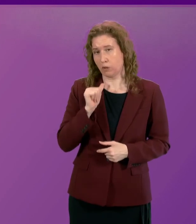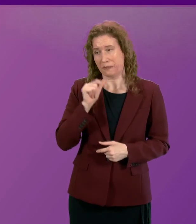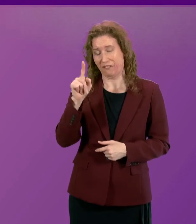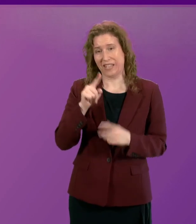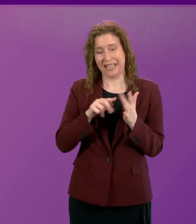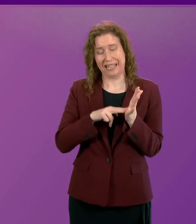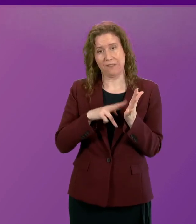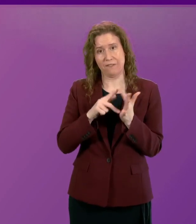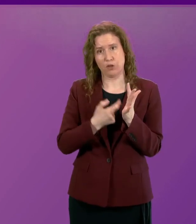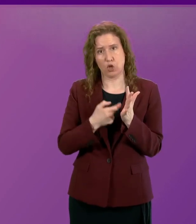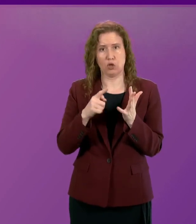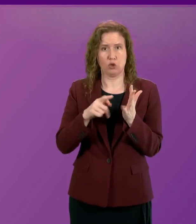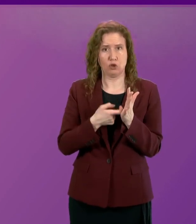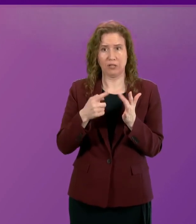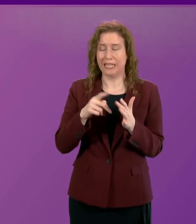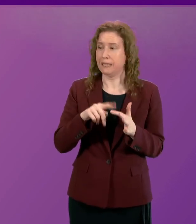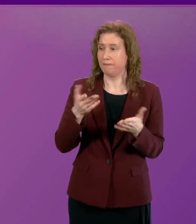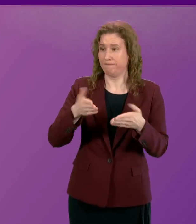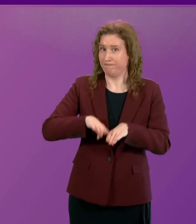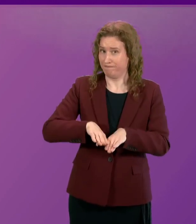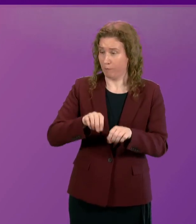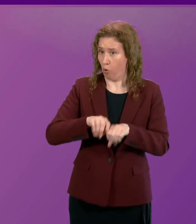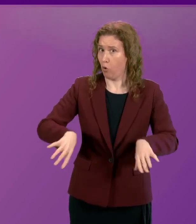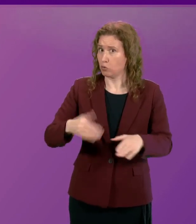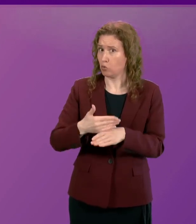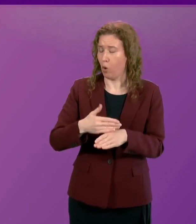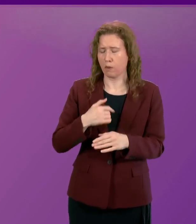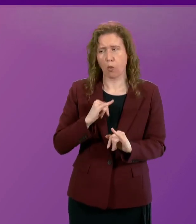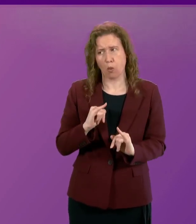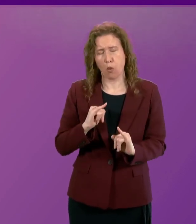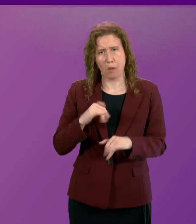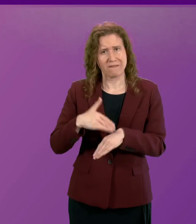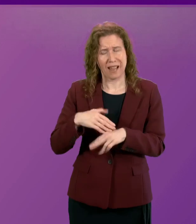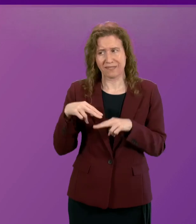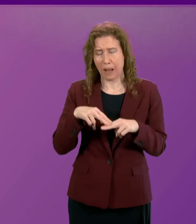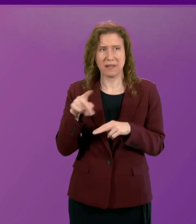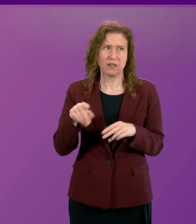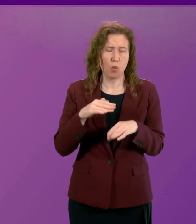of 90 jobs. That is a devastating blow to the families affected and to farming in general in